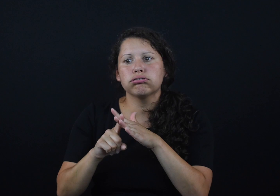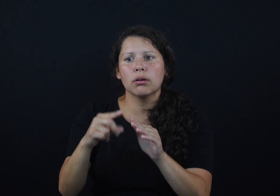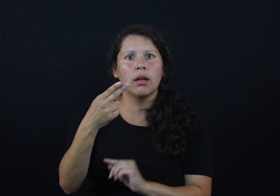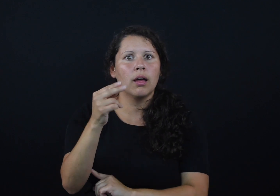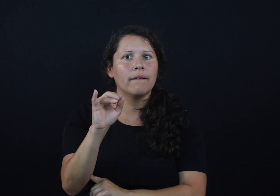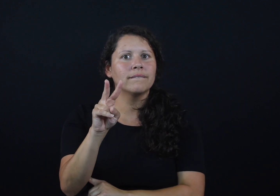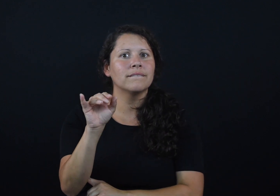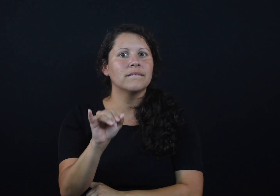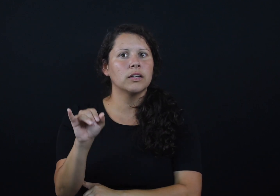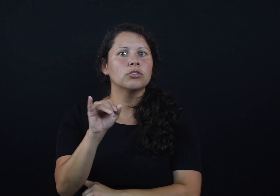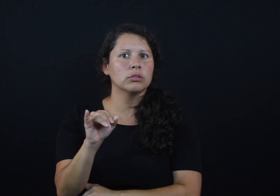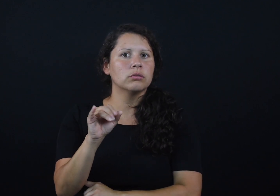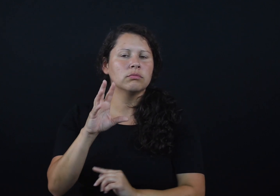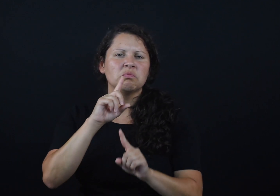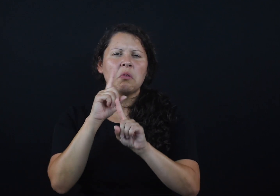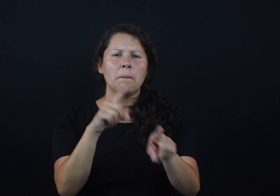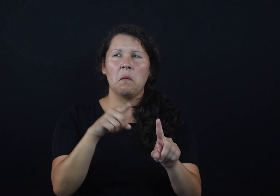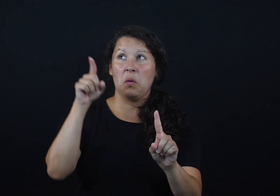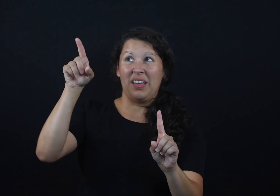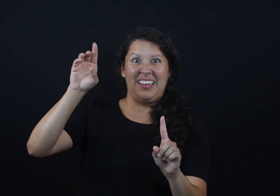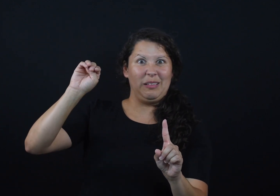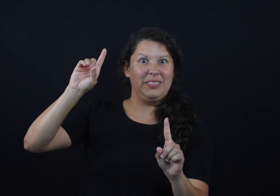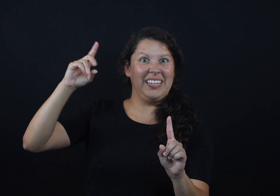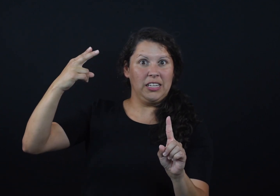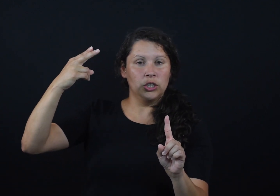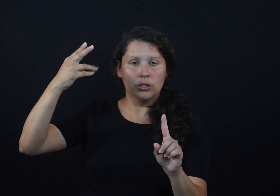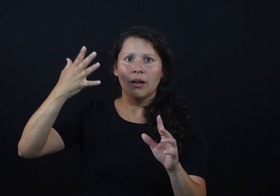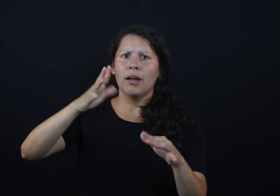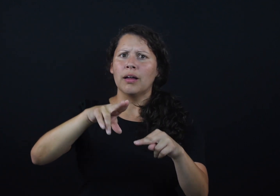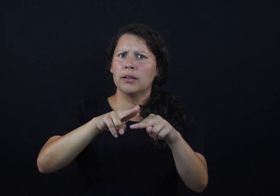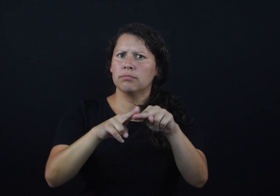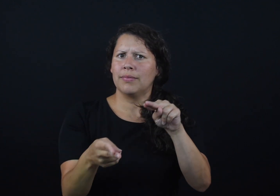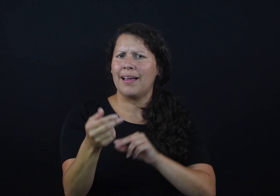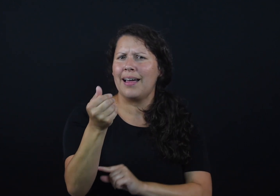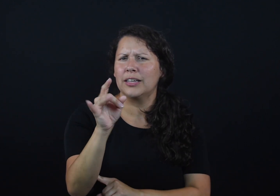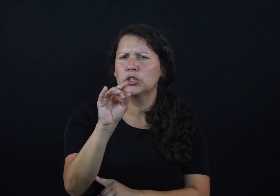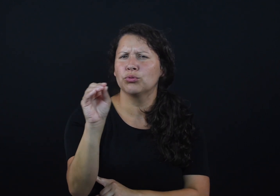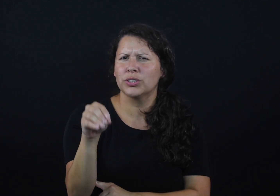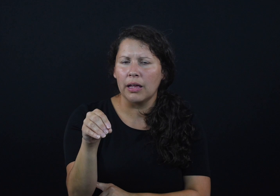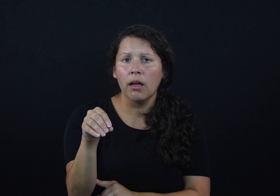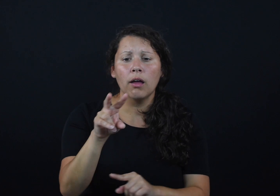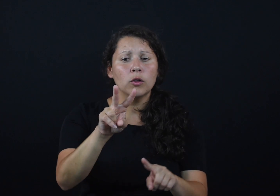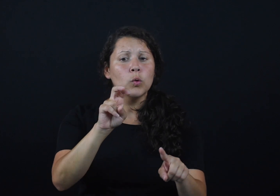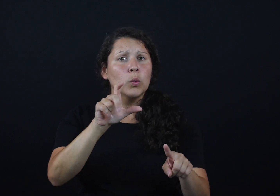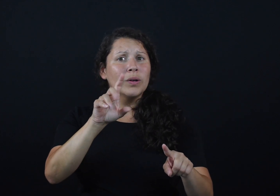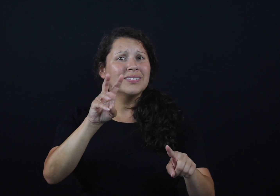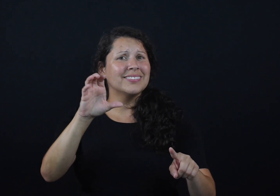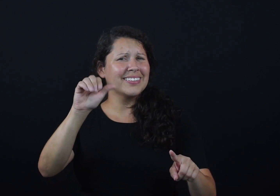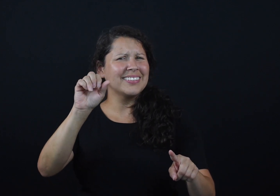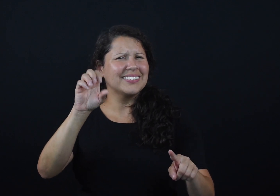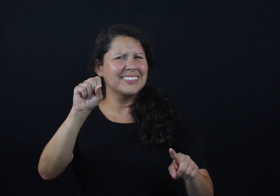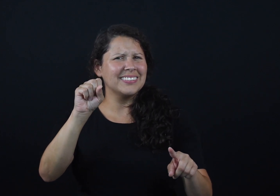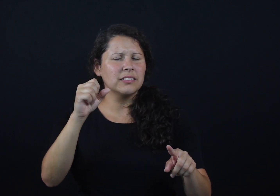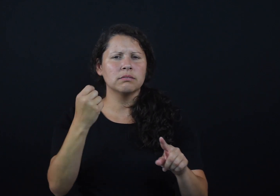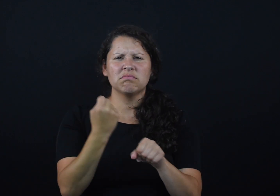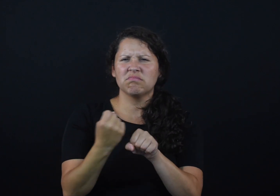infections reported to MDH decreased 18% with 226 cases reported in 2020,